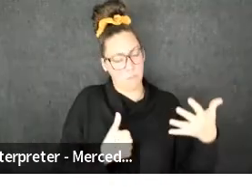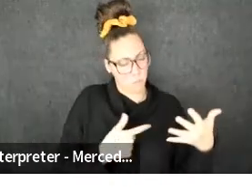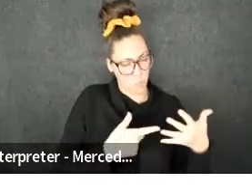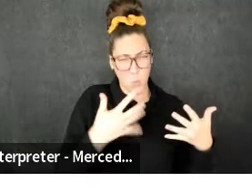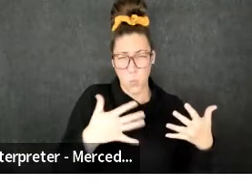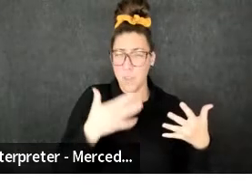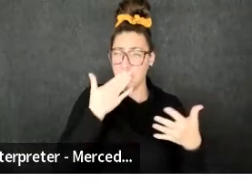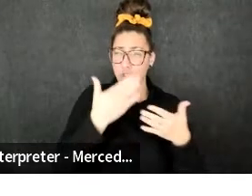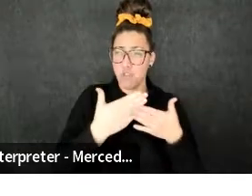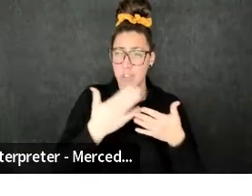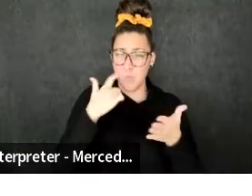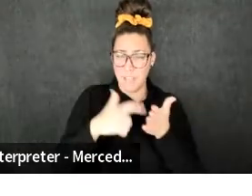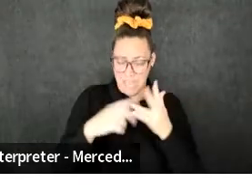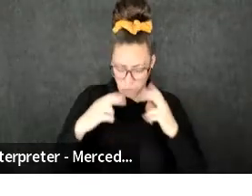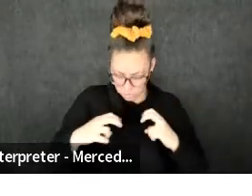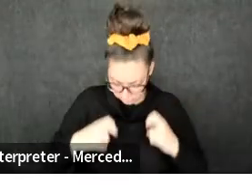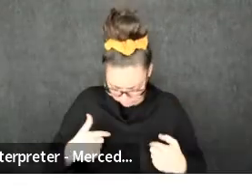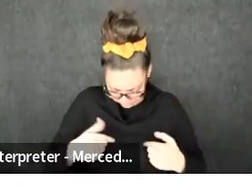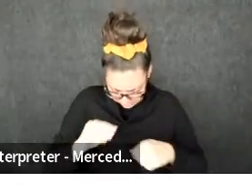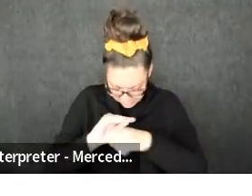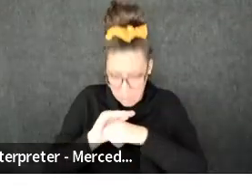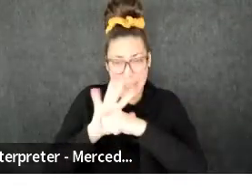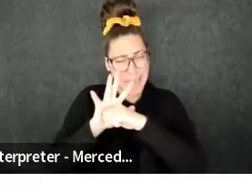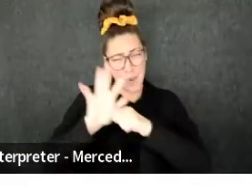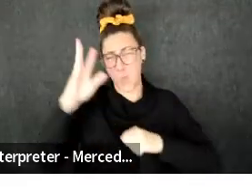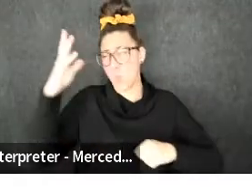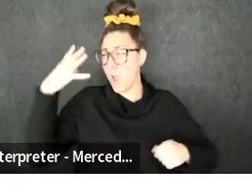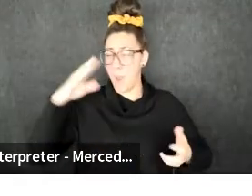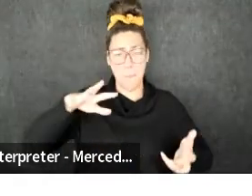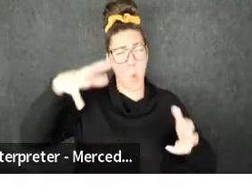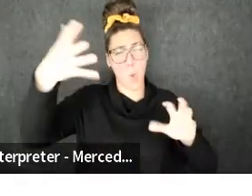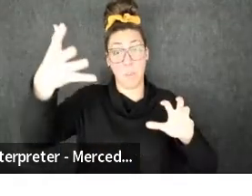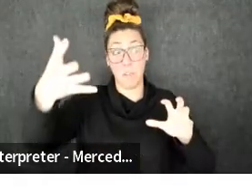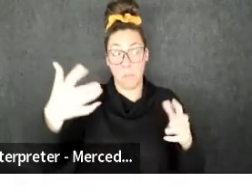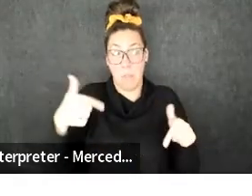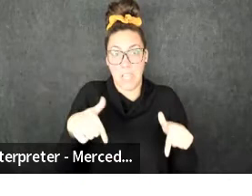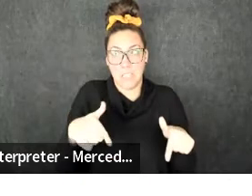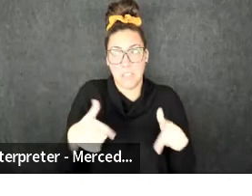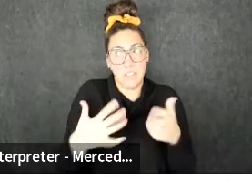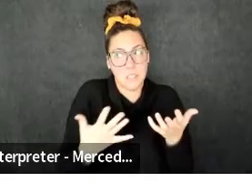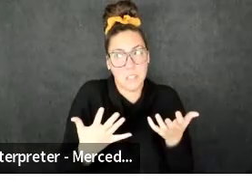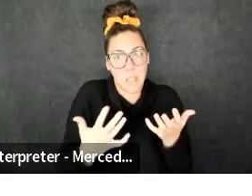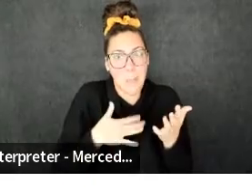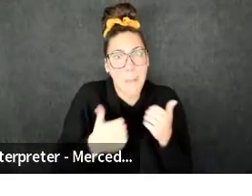that even though the pandemic is wild, like this is one of my successful year and I didn't realize it,